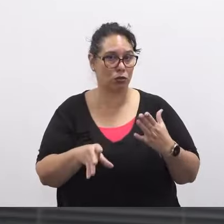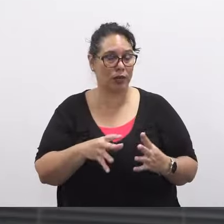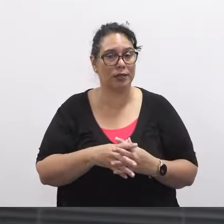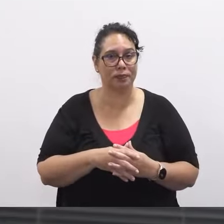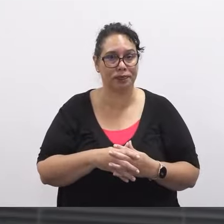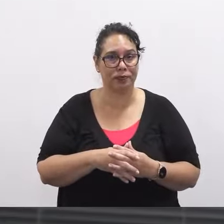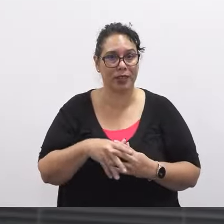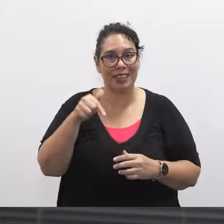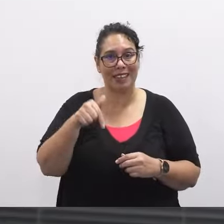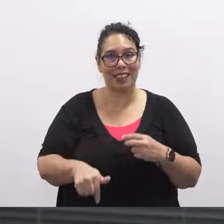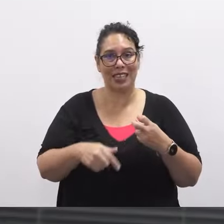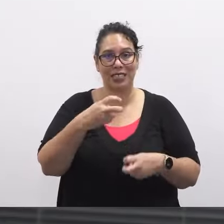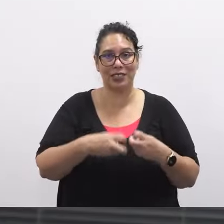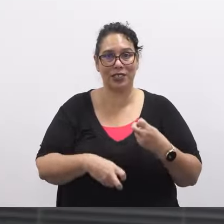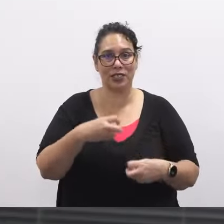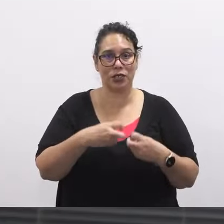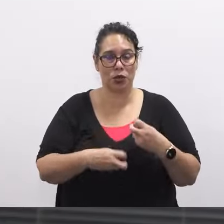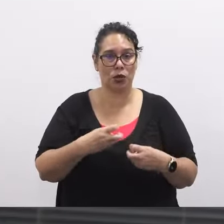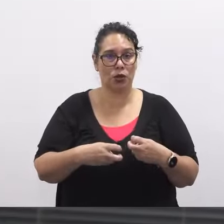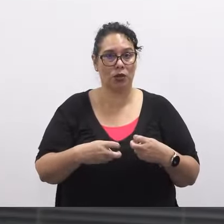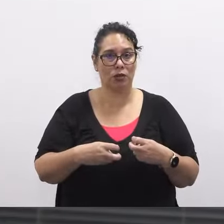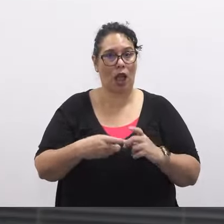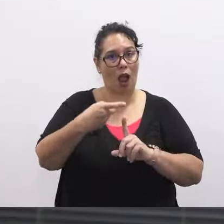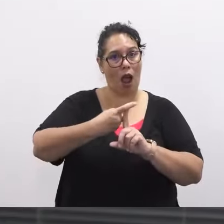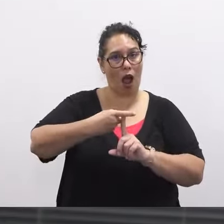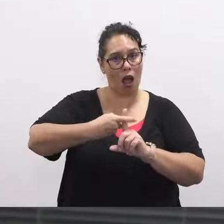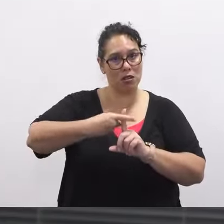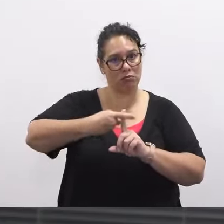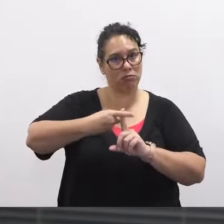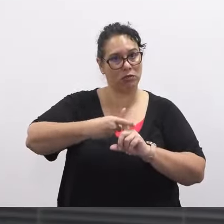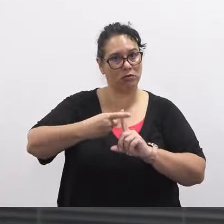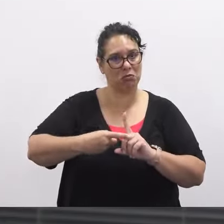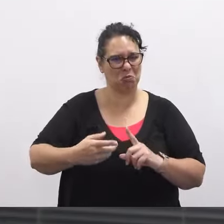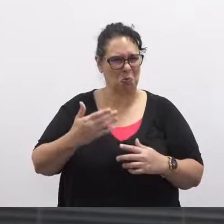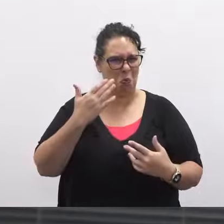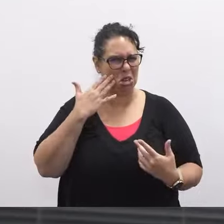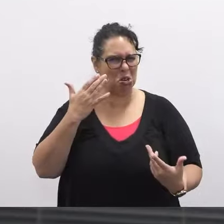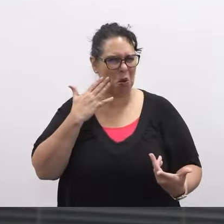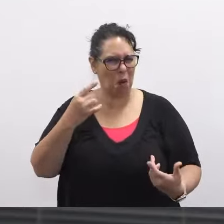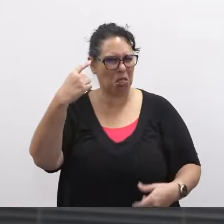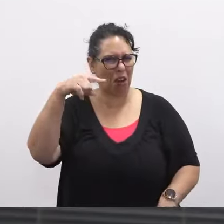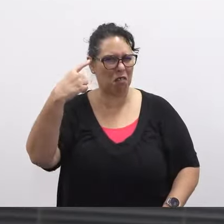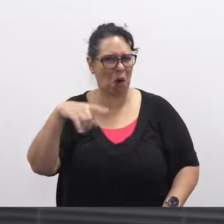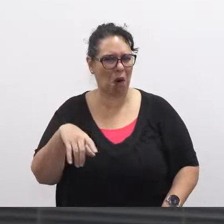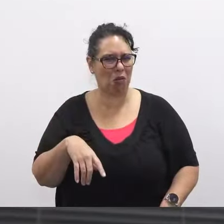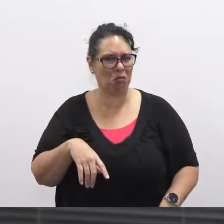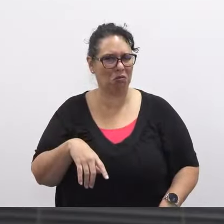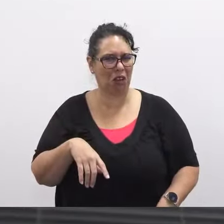This issue of making condoms. We know what condoms are for, for the sexual activity,